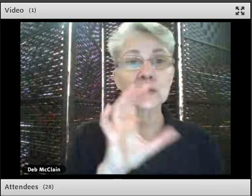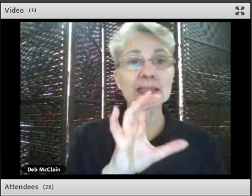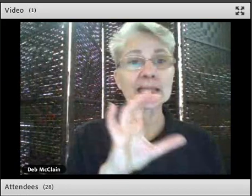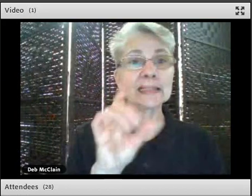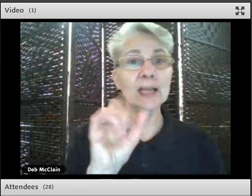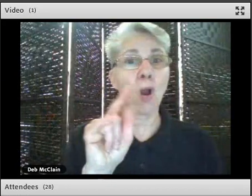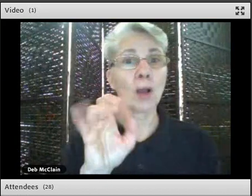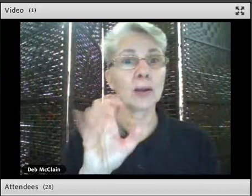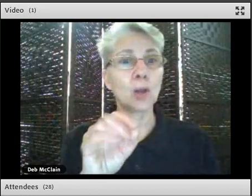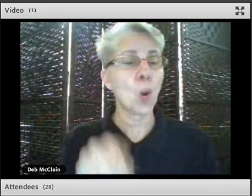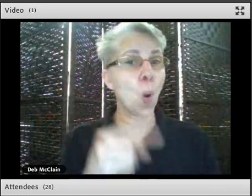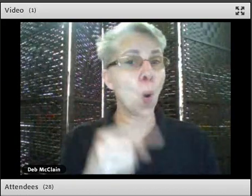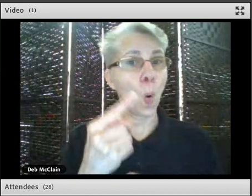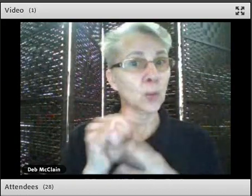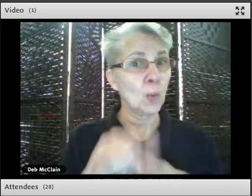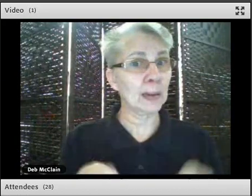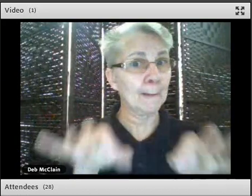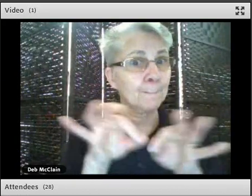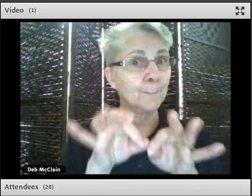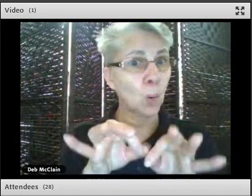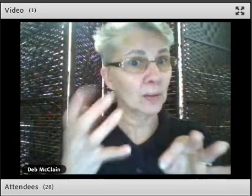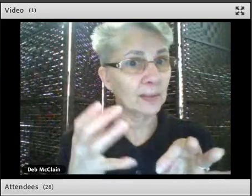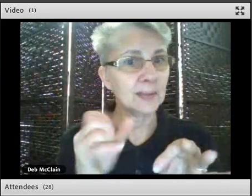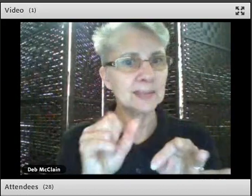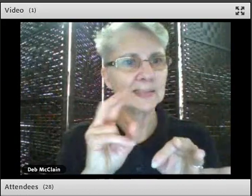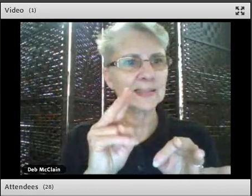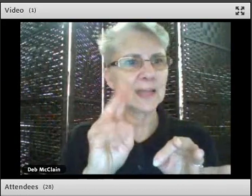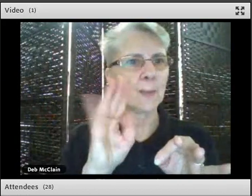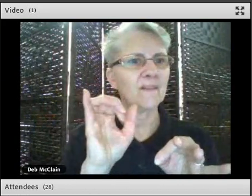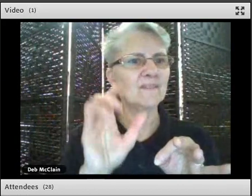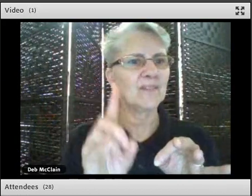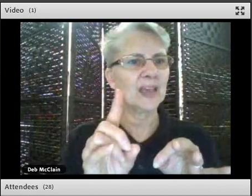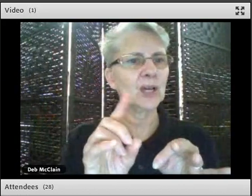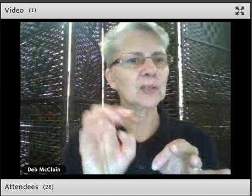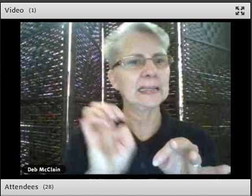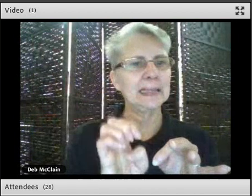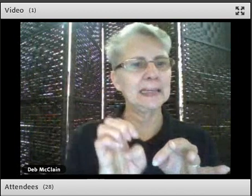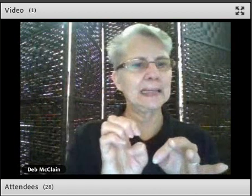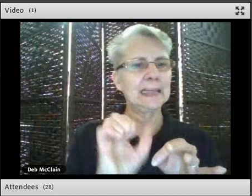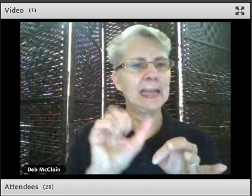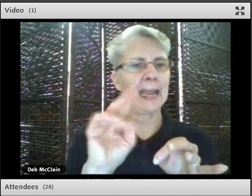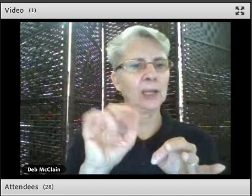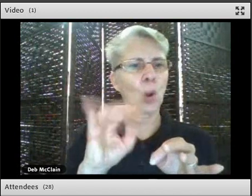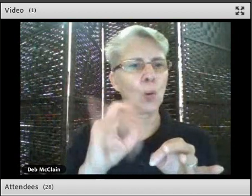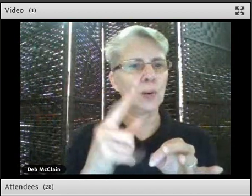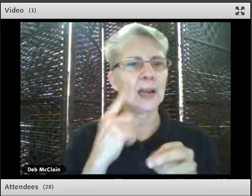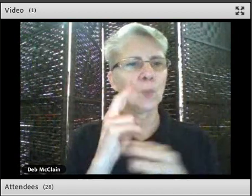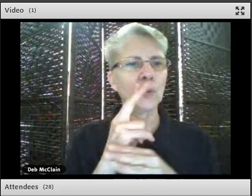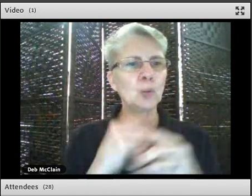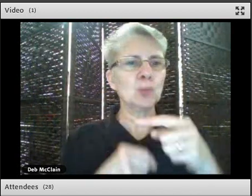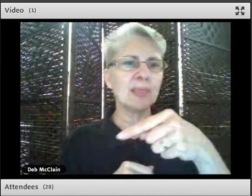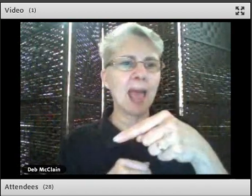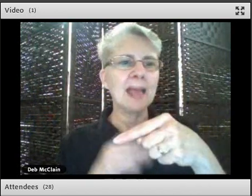and that's where we would use "CD audio." You, of course, won't need digital file characteristics for audiocassettes.